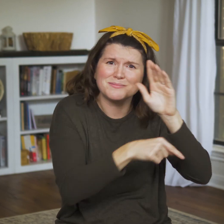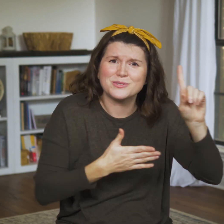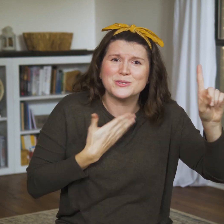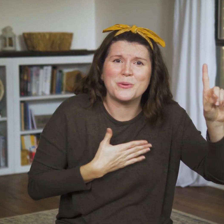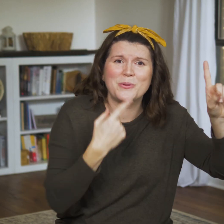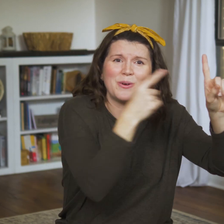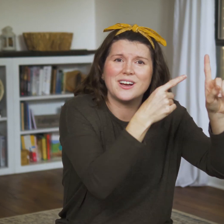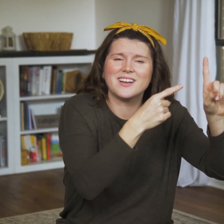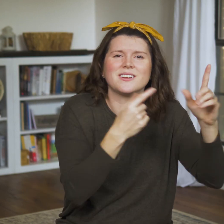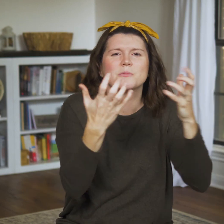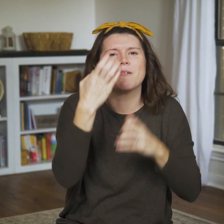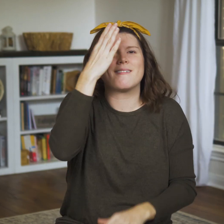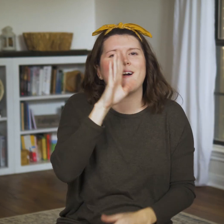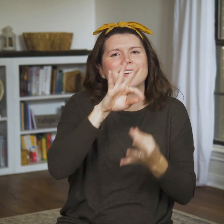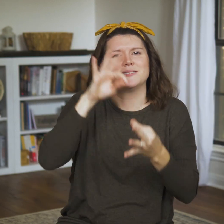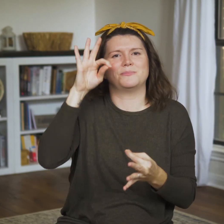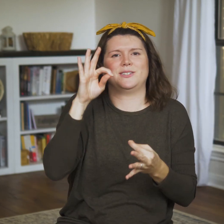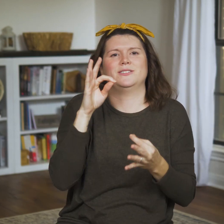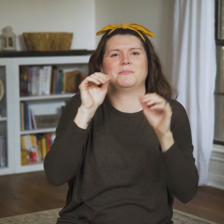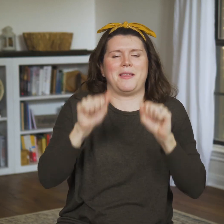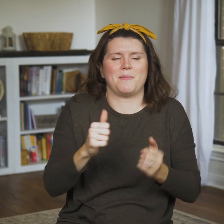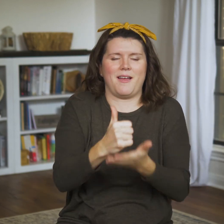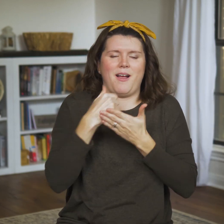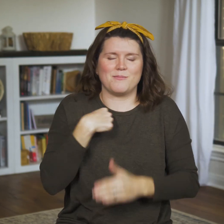so it’s not holy land, or